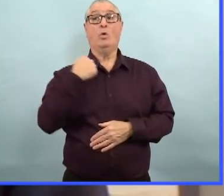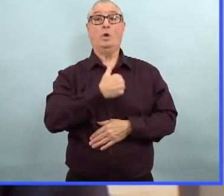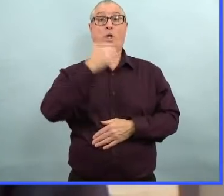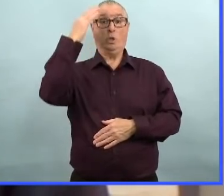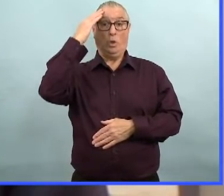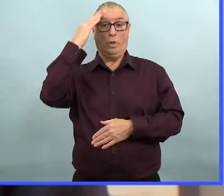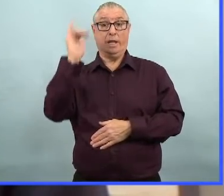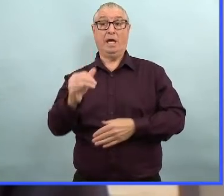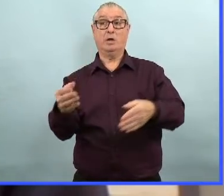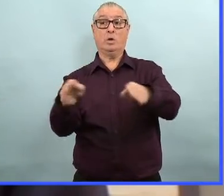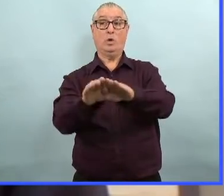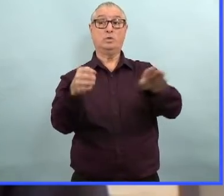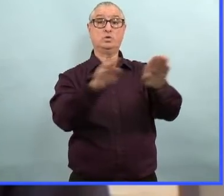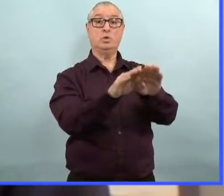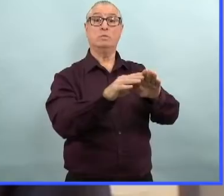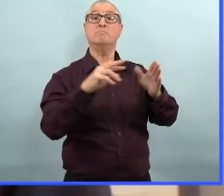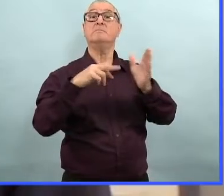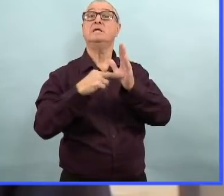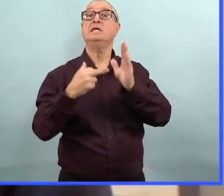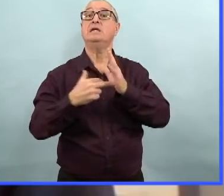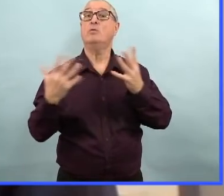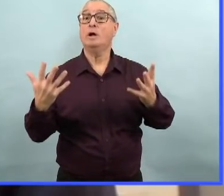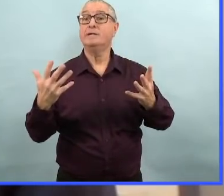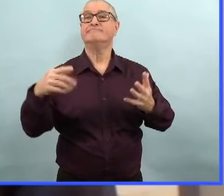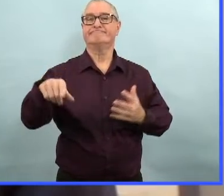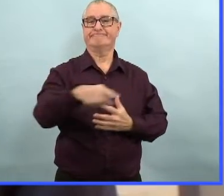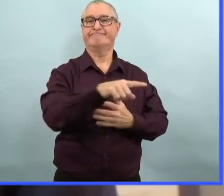for various reasons but most notably because of omicron